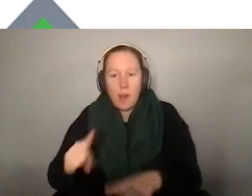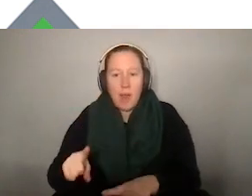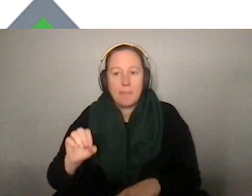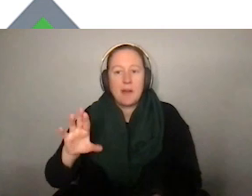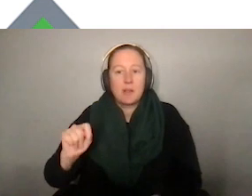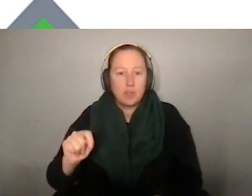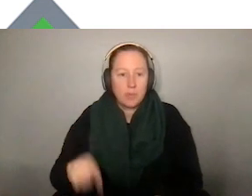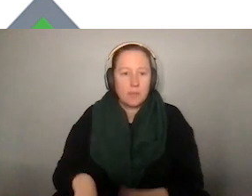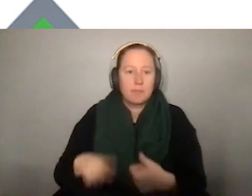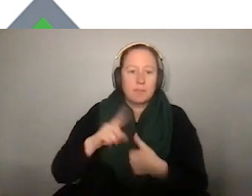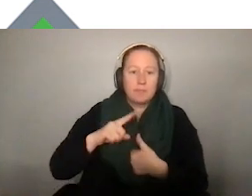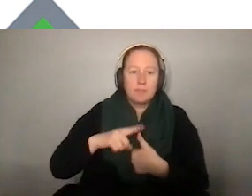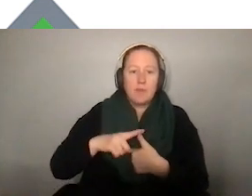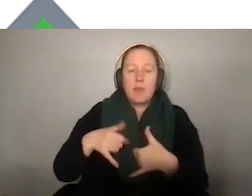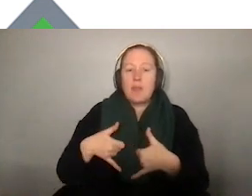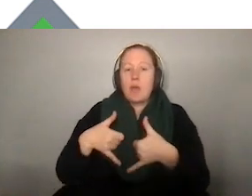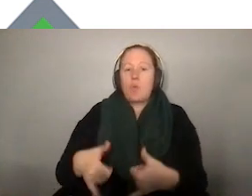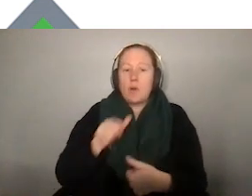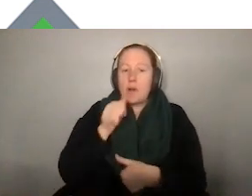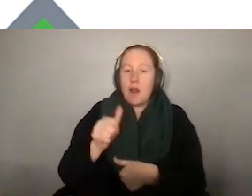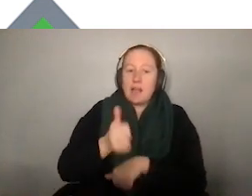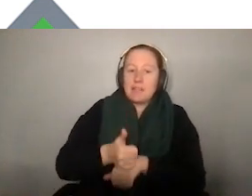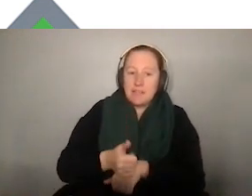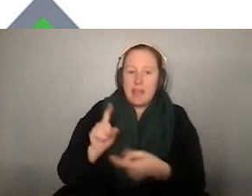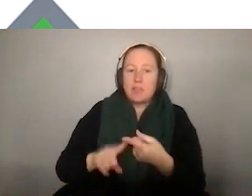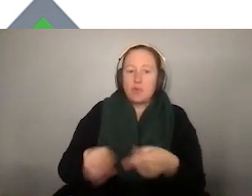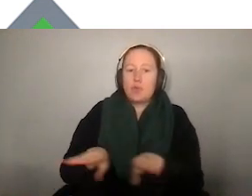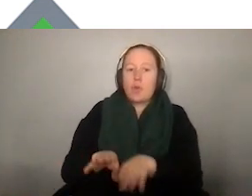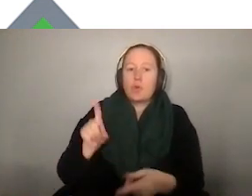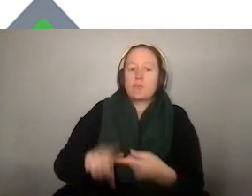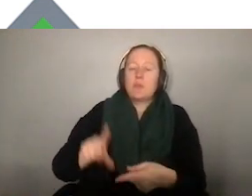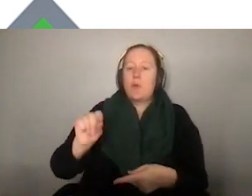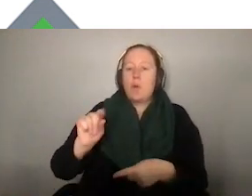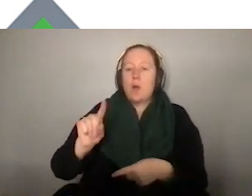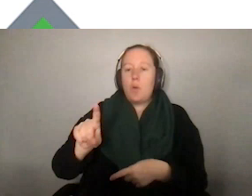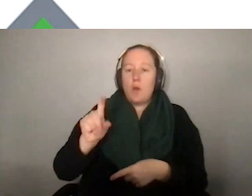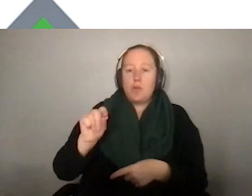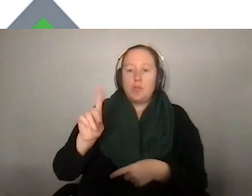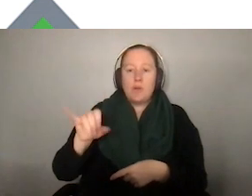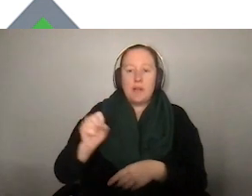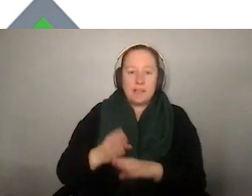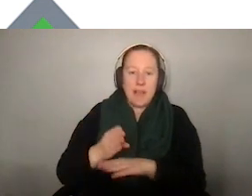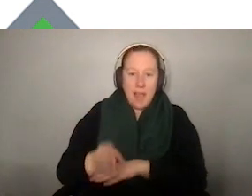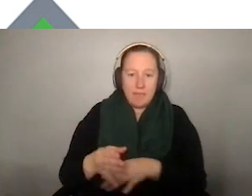A, the award is not set to financially close until 120 days after the award end date,